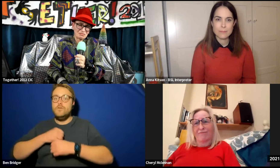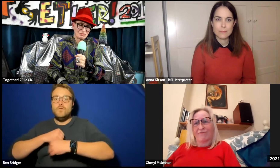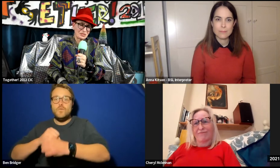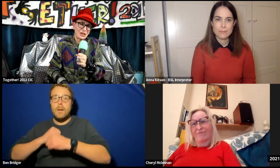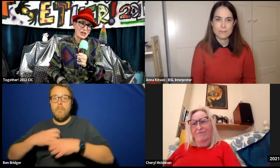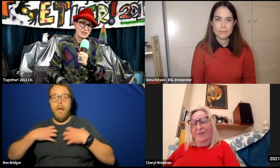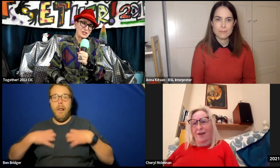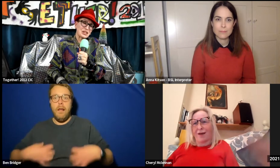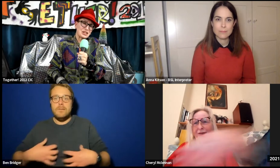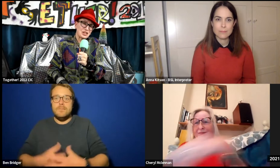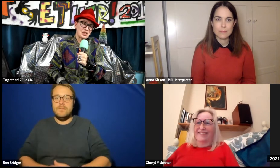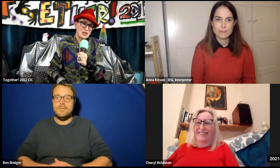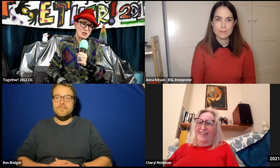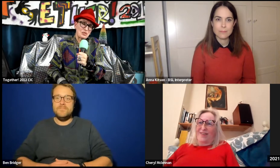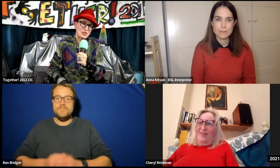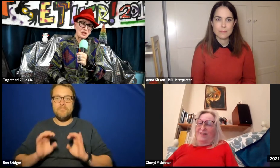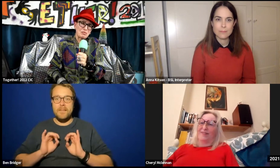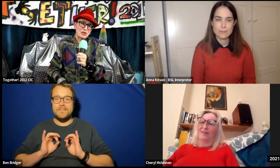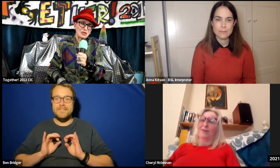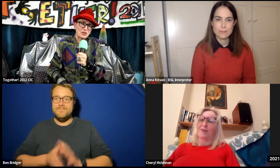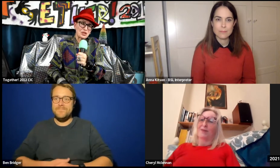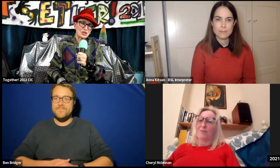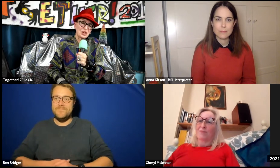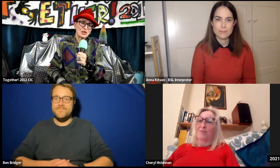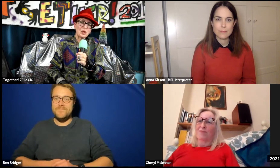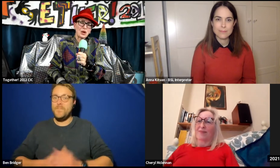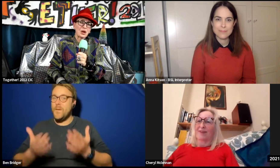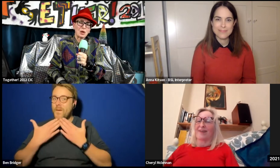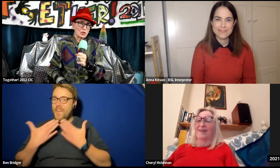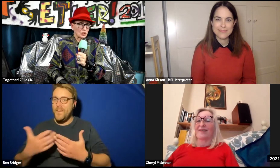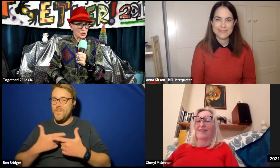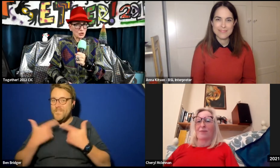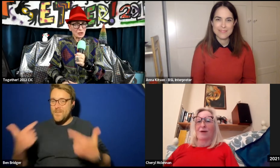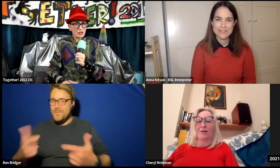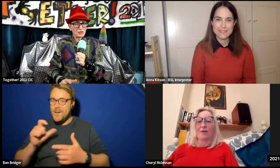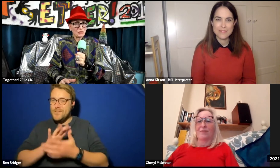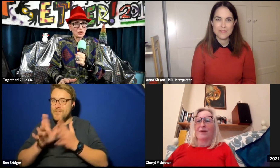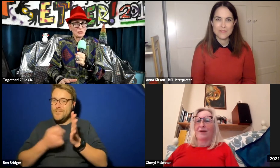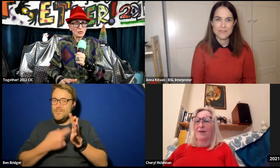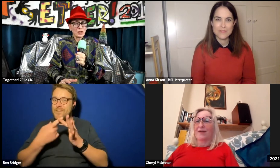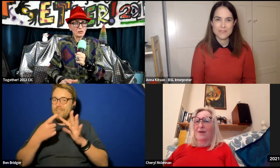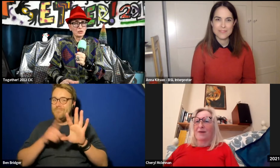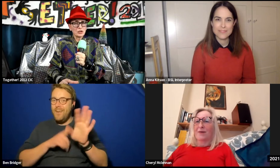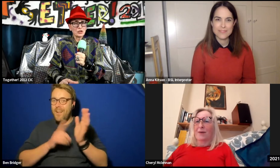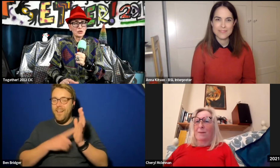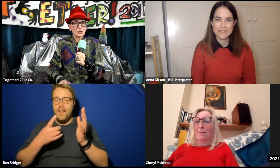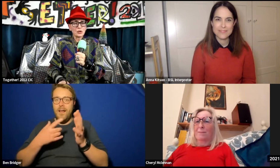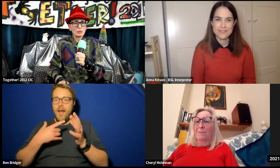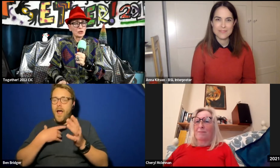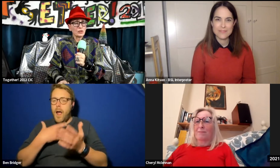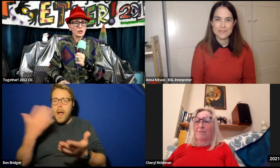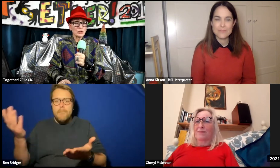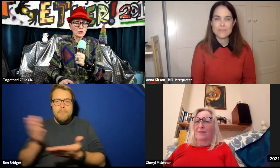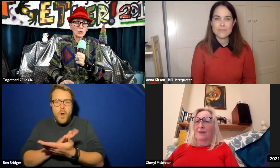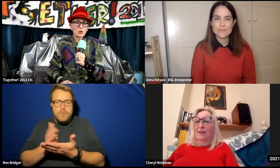Thank you very much Cheryl. I'm not sure I'm going to have room for everybody to have two, but if they are